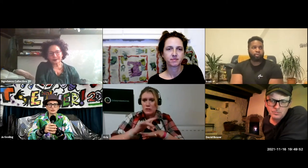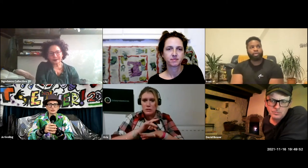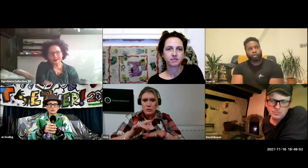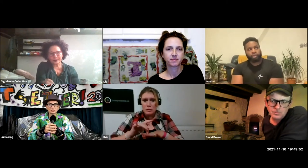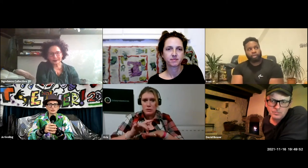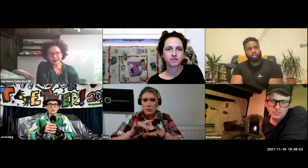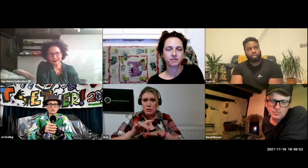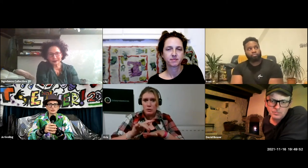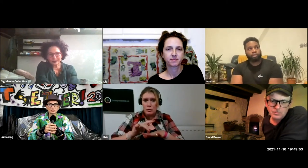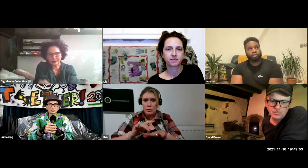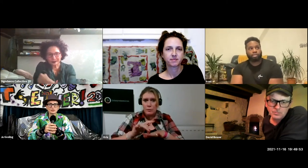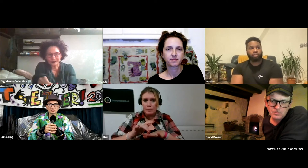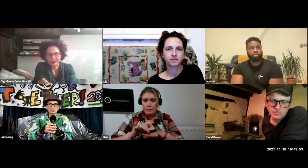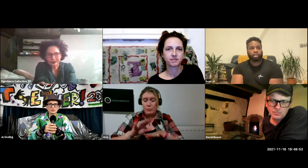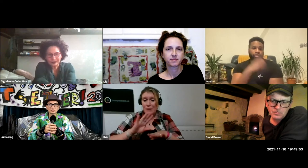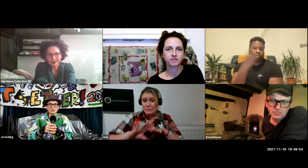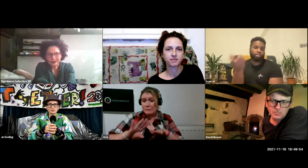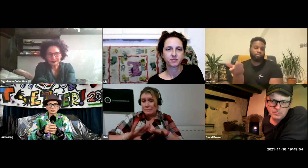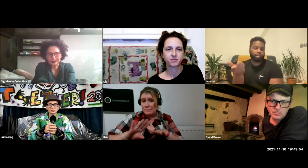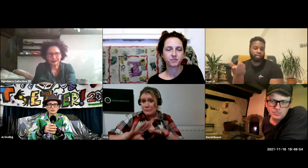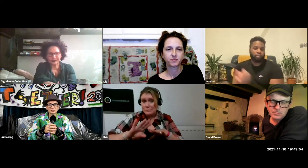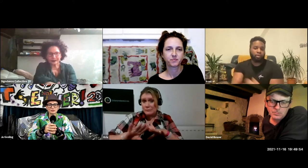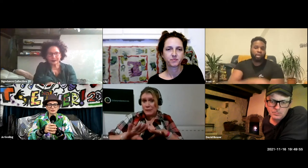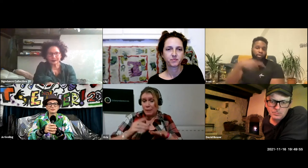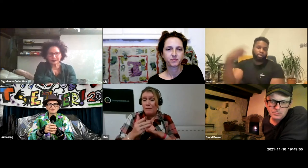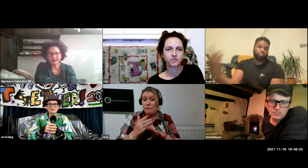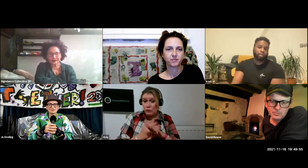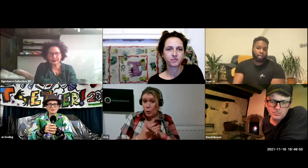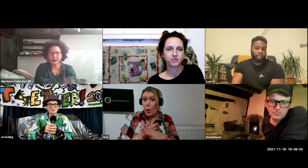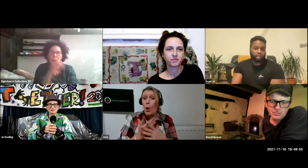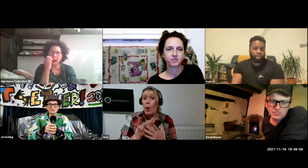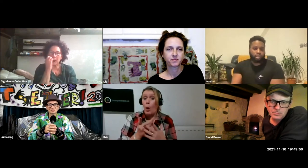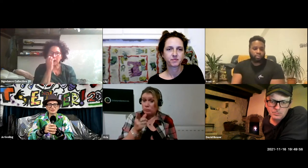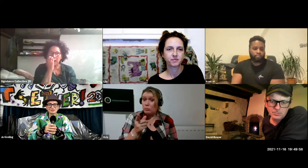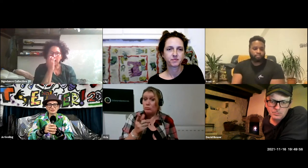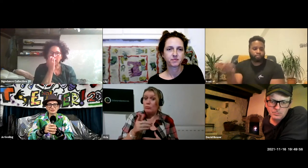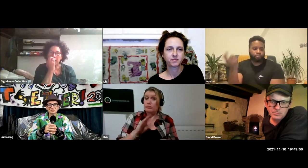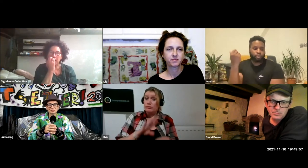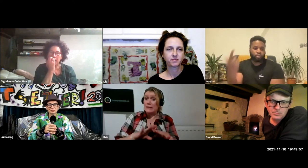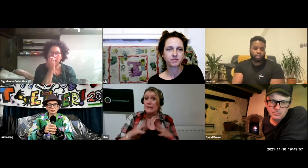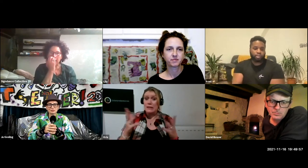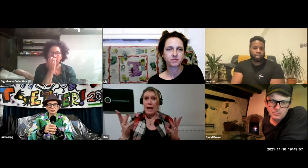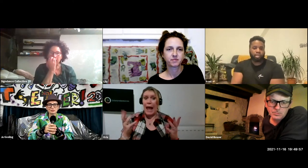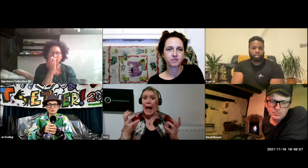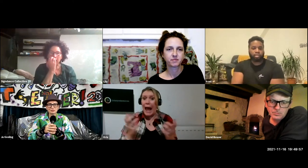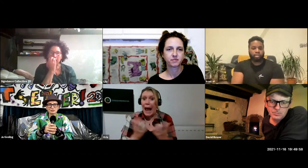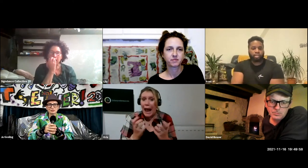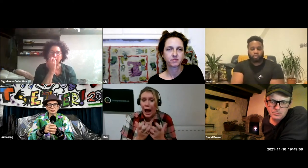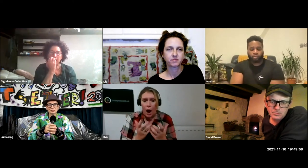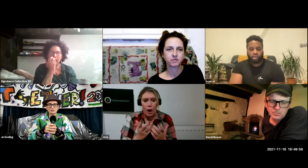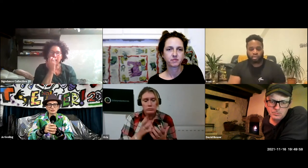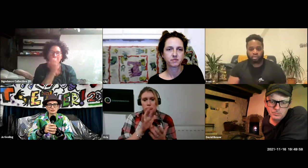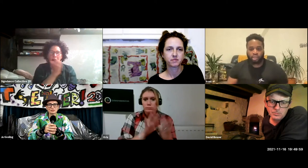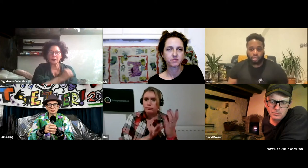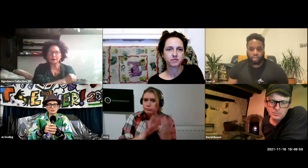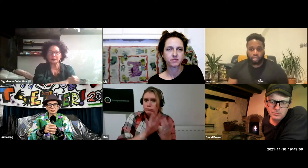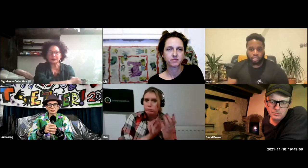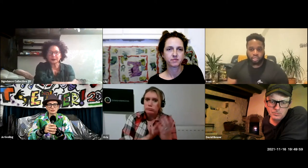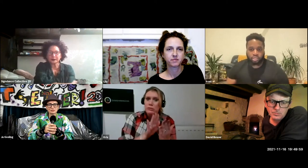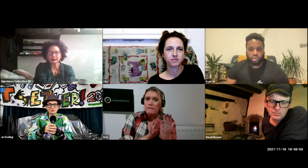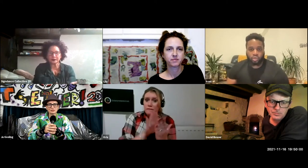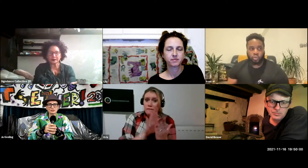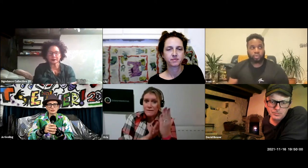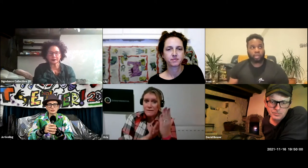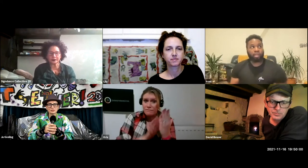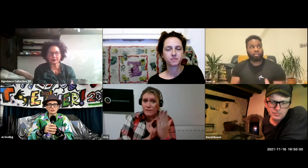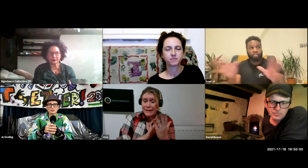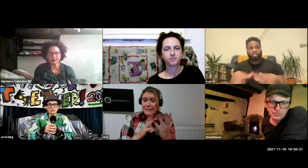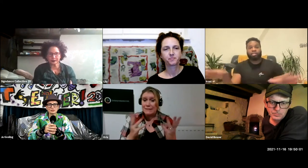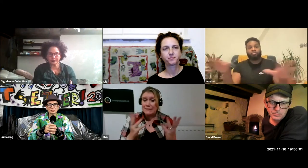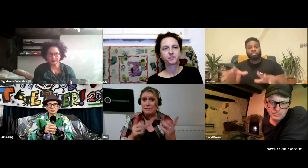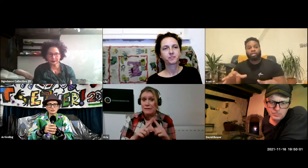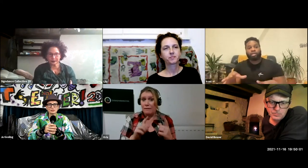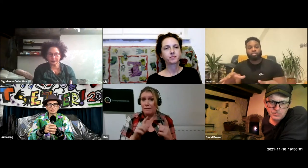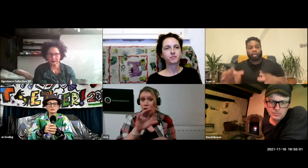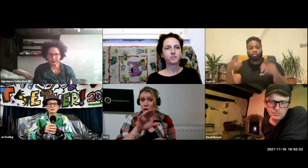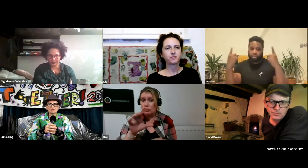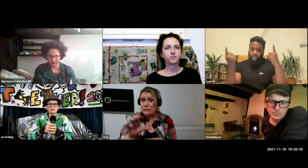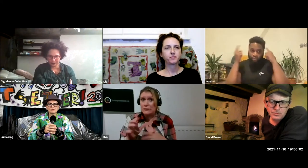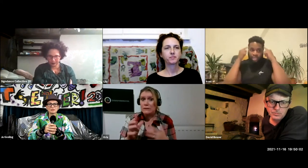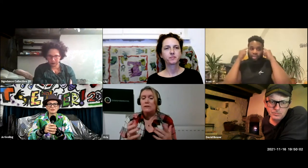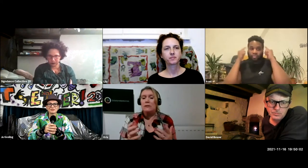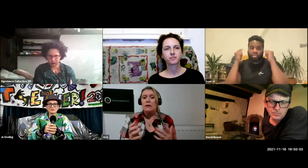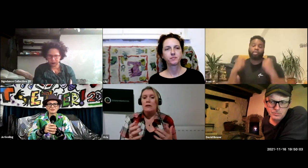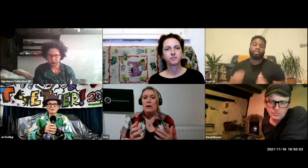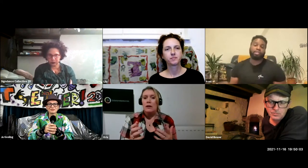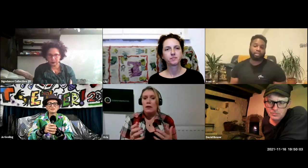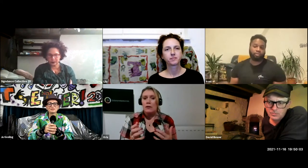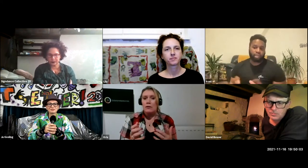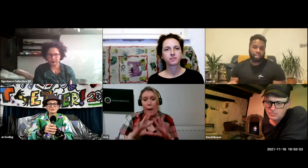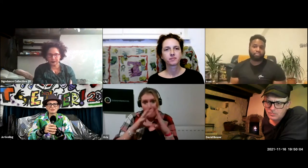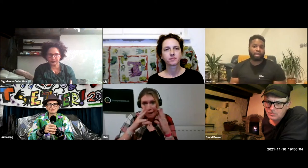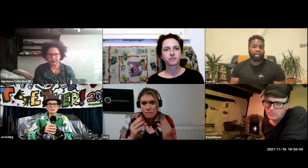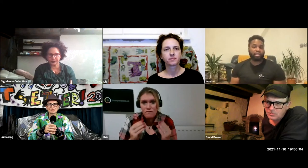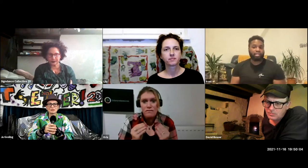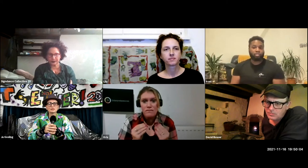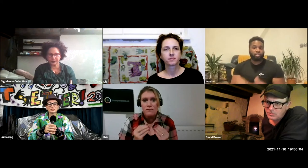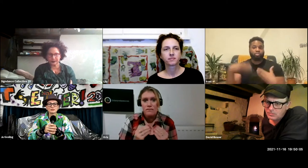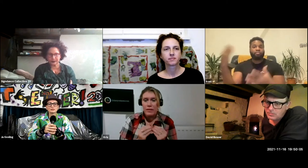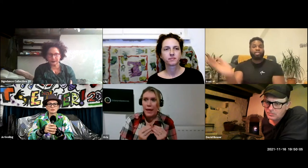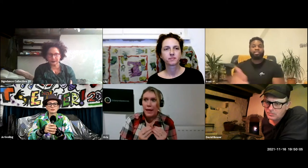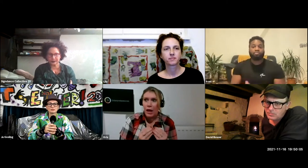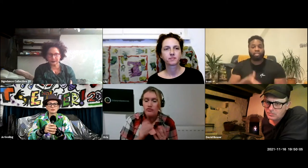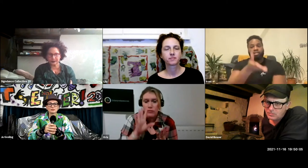Kathleen, thank you for a wonderful